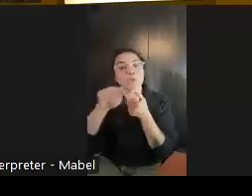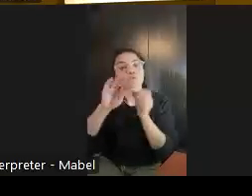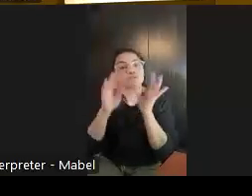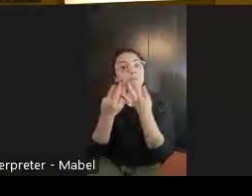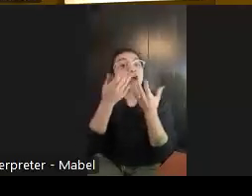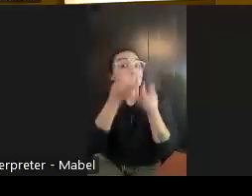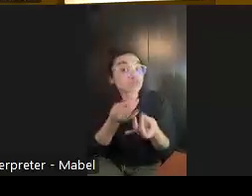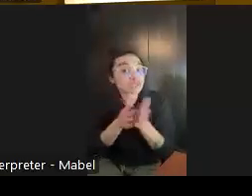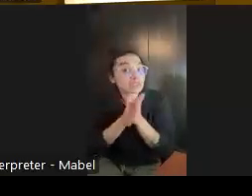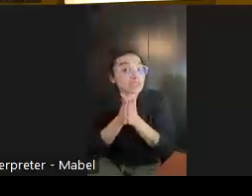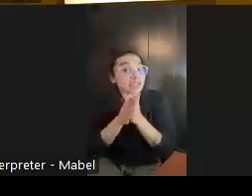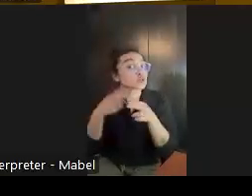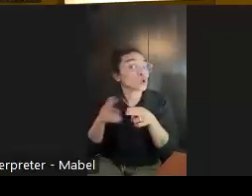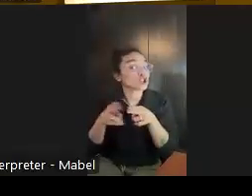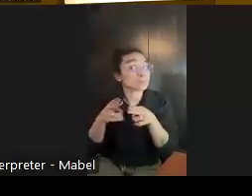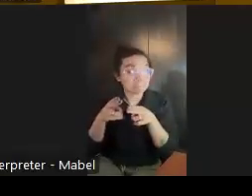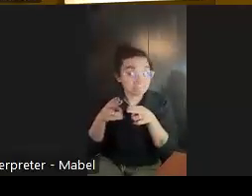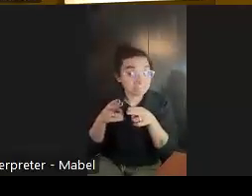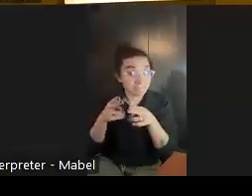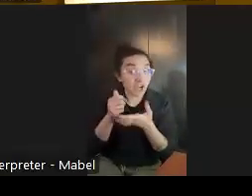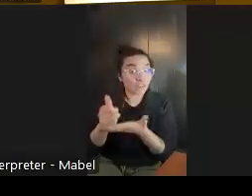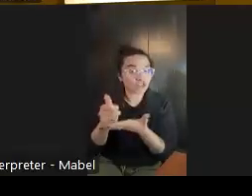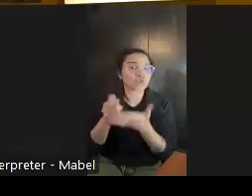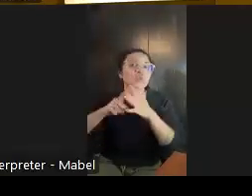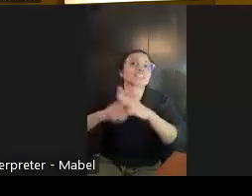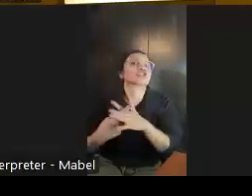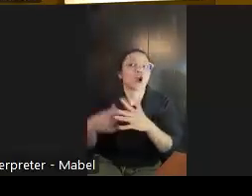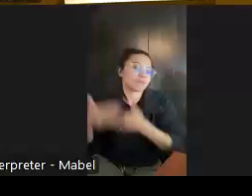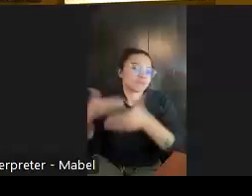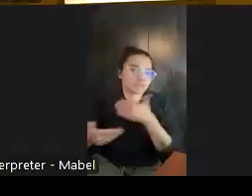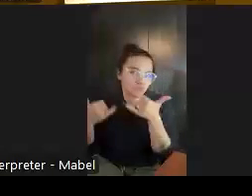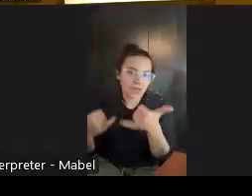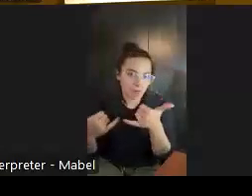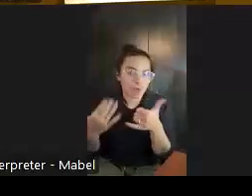get started right now and in our Start program um because we're short-term we don't offer